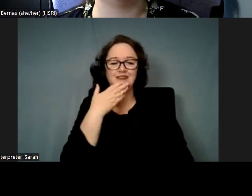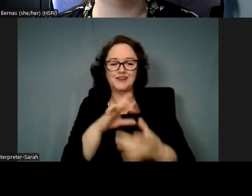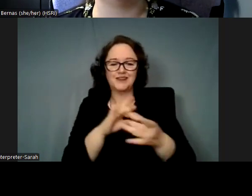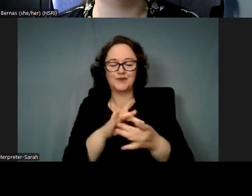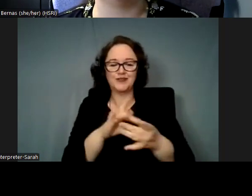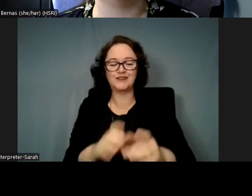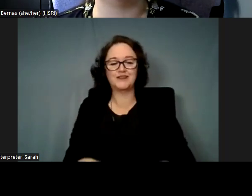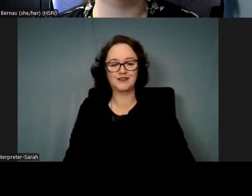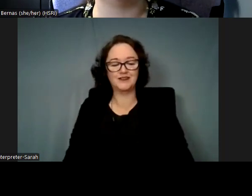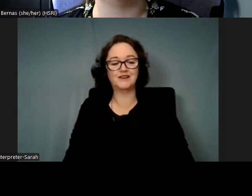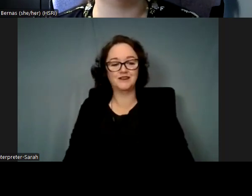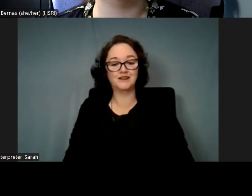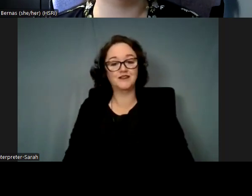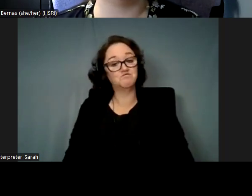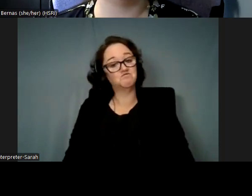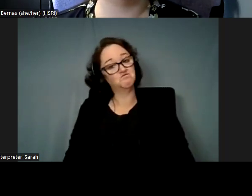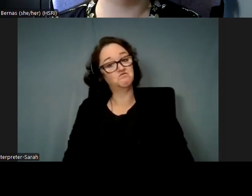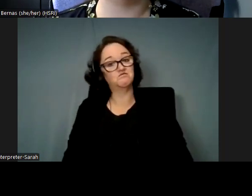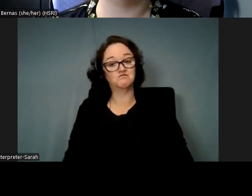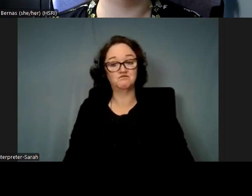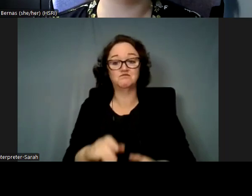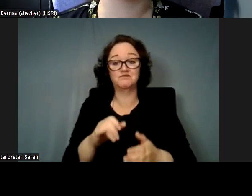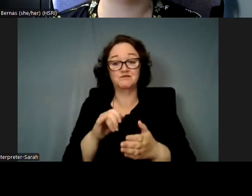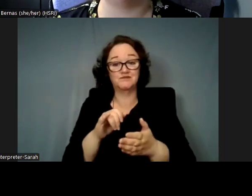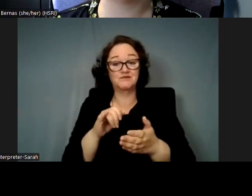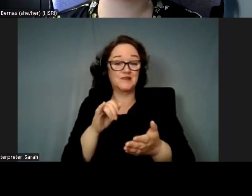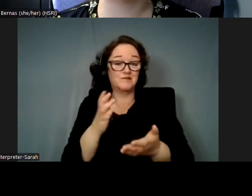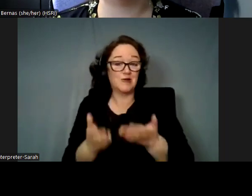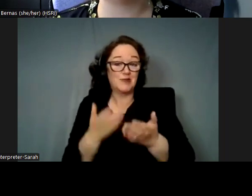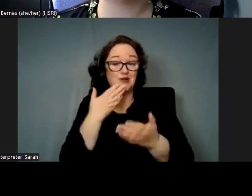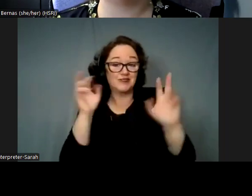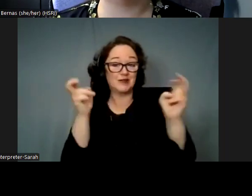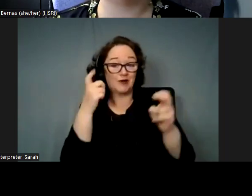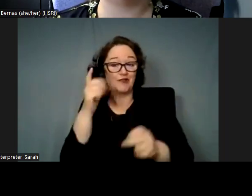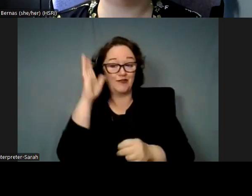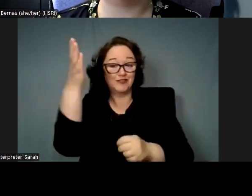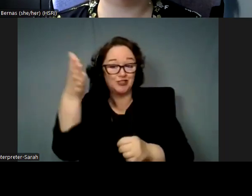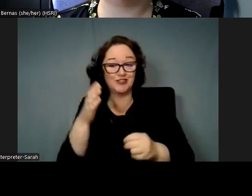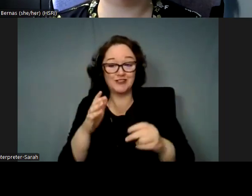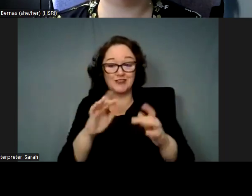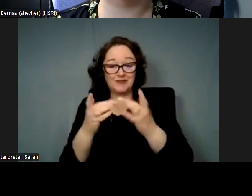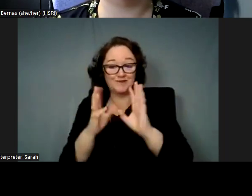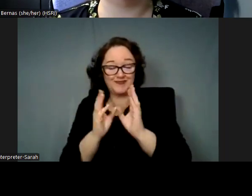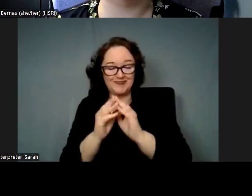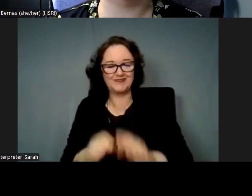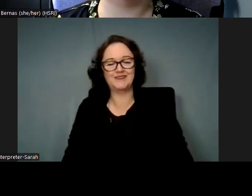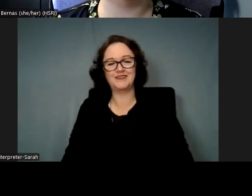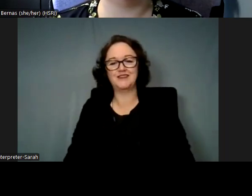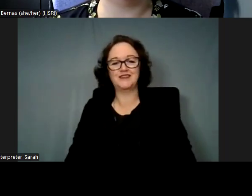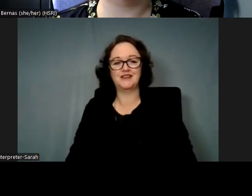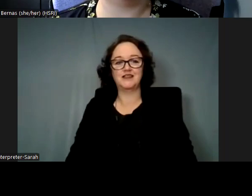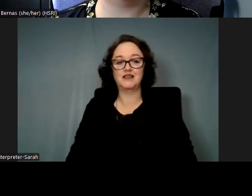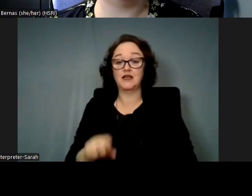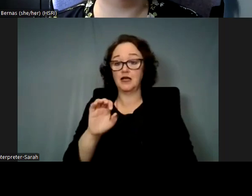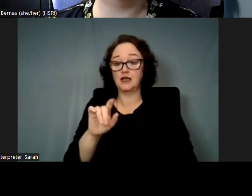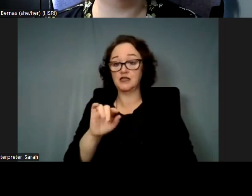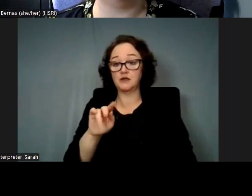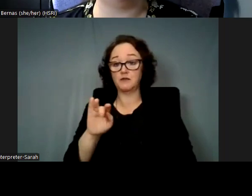a future possible webinar. So, I'd like to lift up the